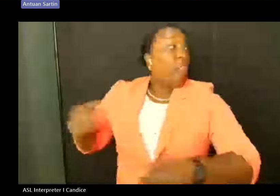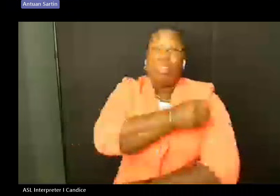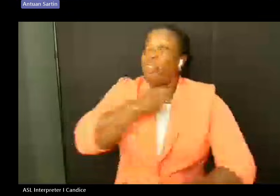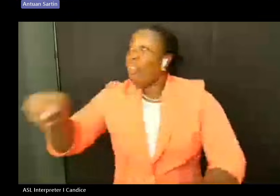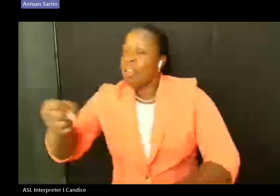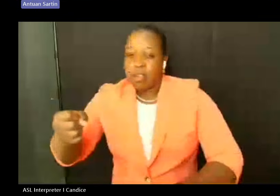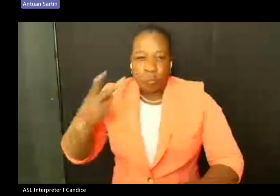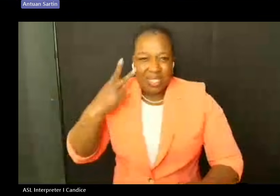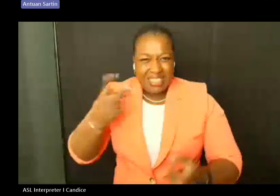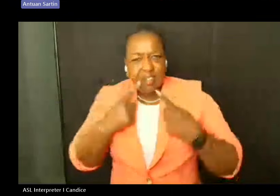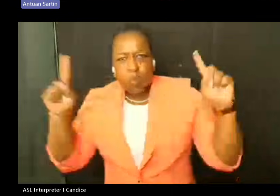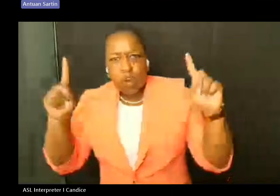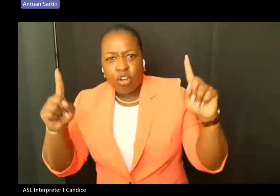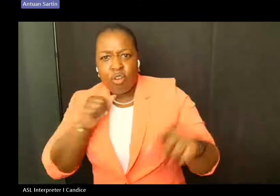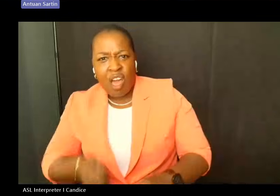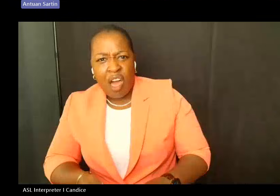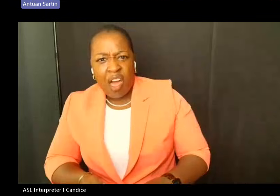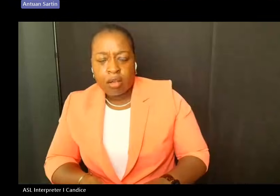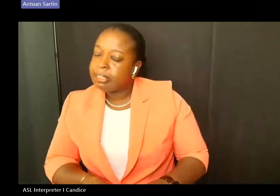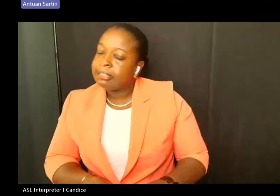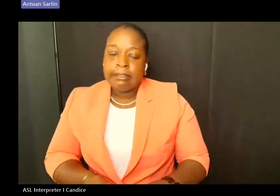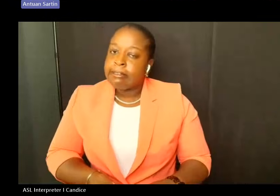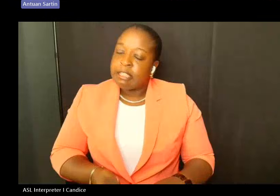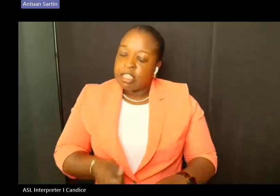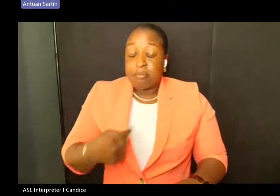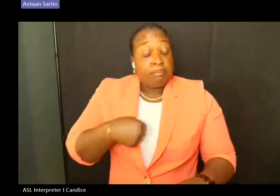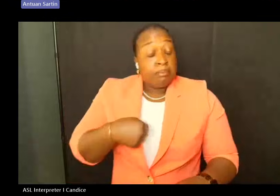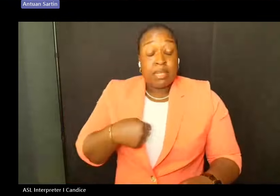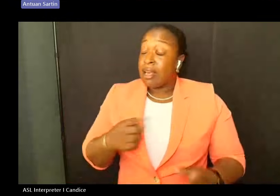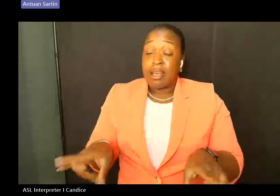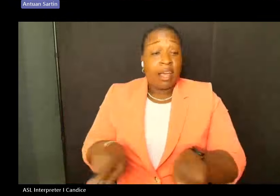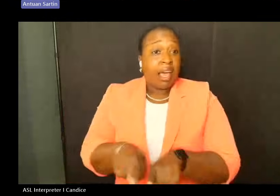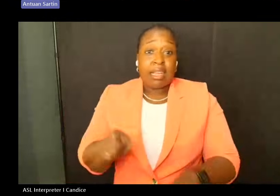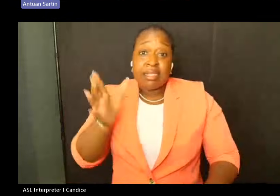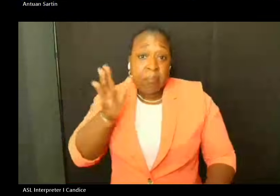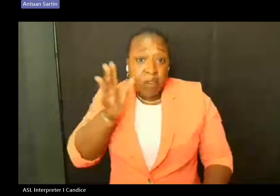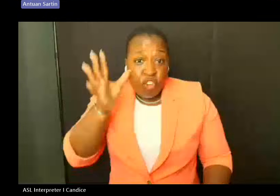going to work or if it's not going to work. And that's just me being as a parent, as a caregiver. Jonathan Green: Absolutely.